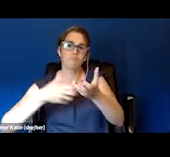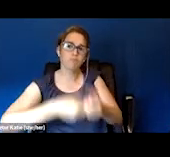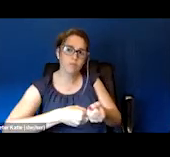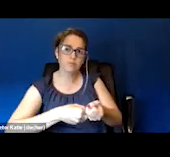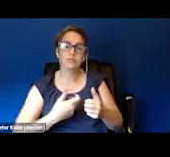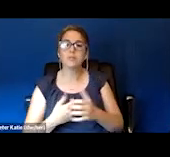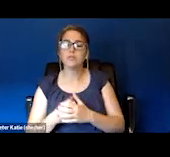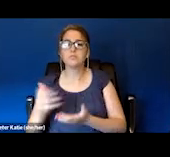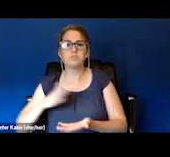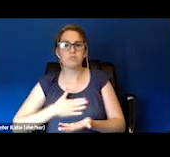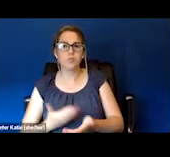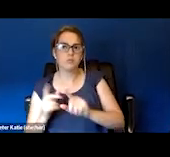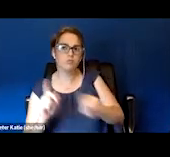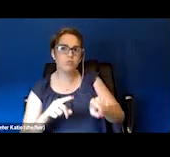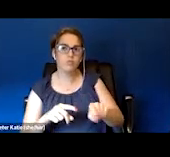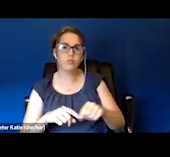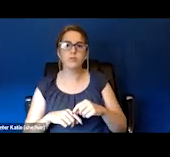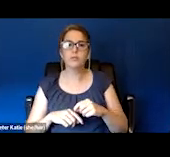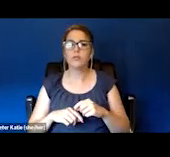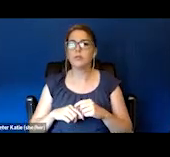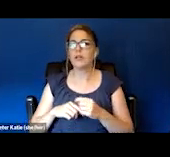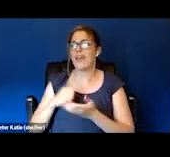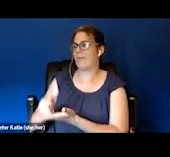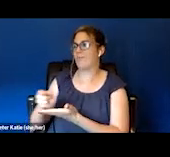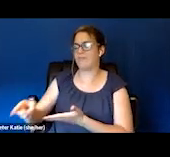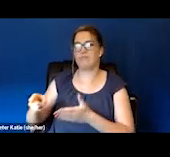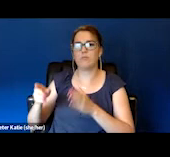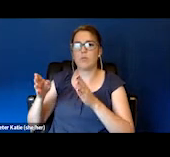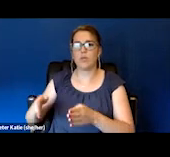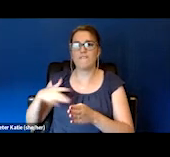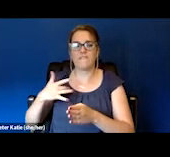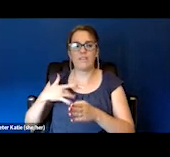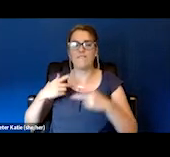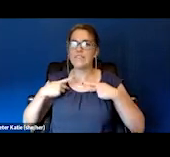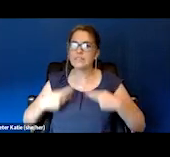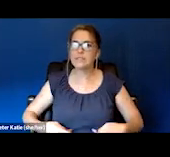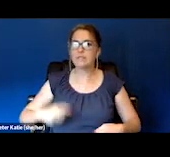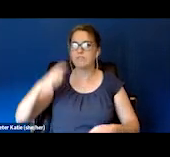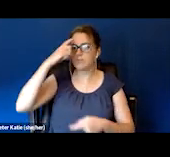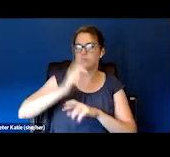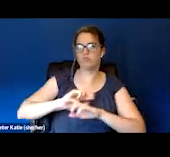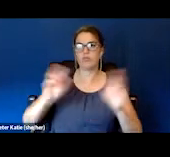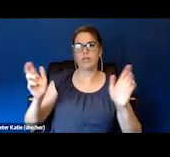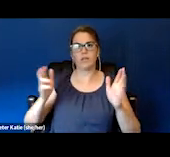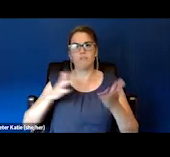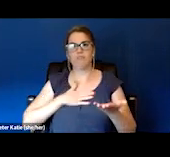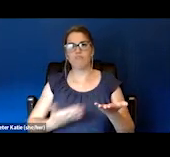where they're both physically and mentally more ready to potentially seek out and receive more ongoing medical care